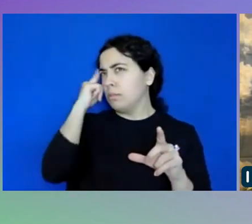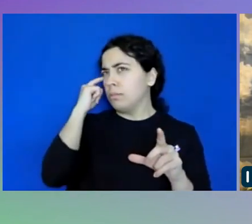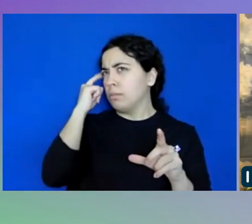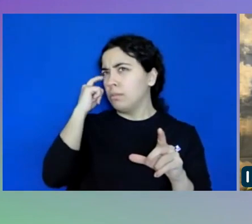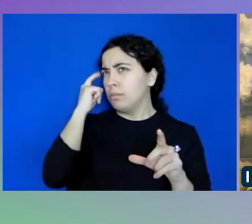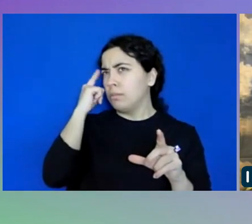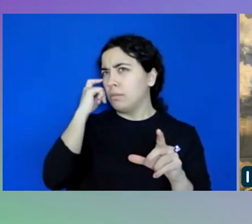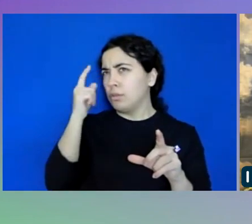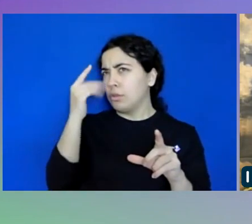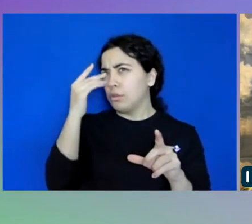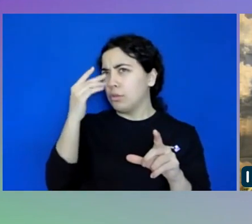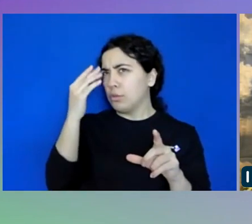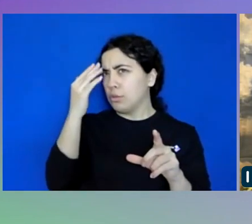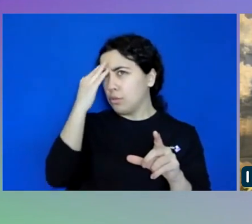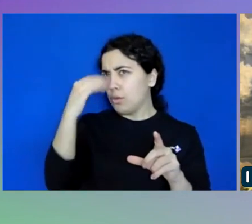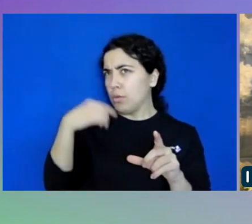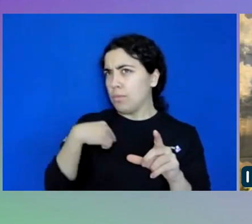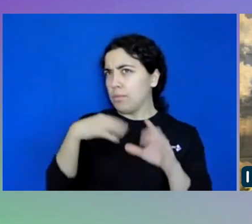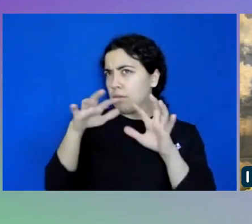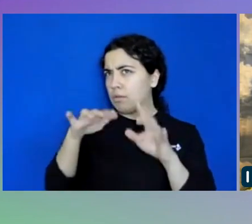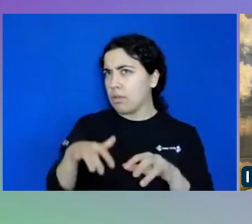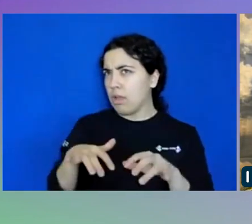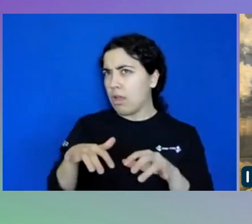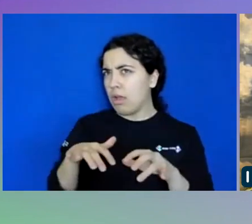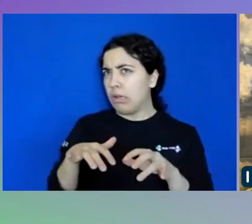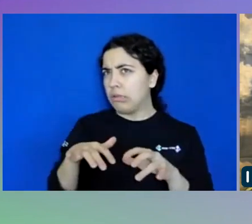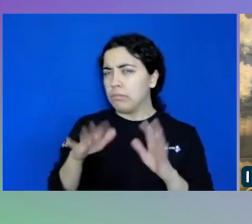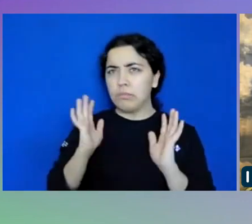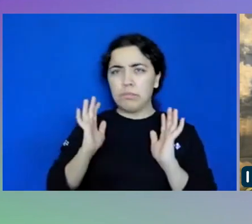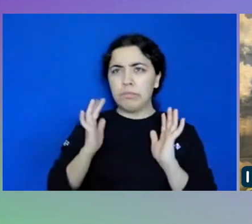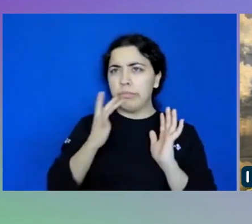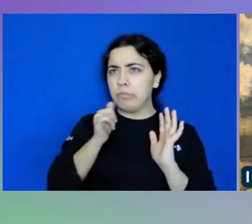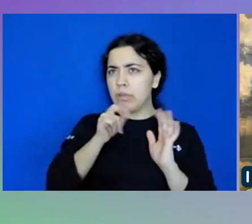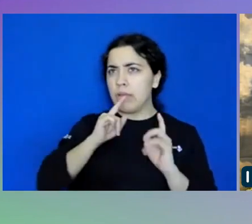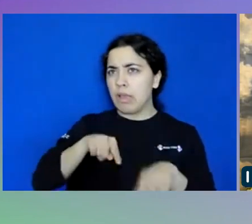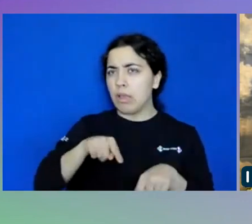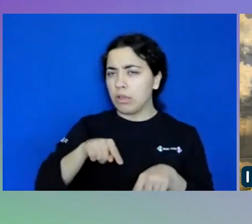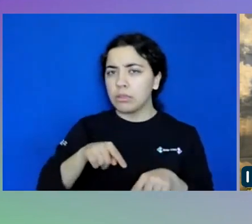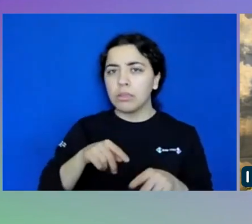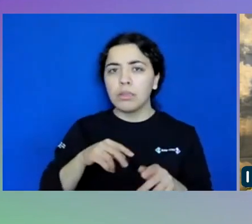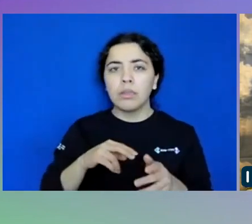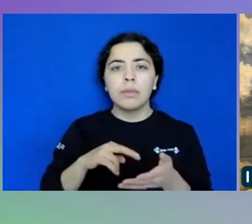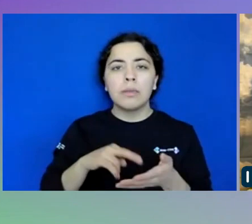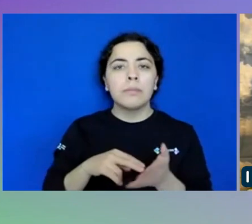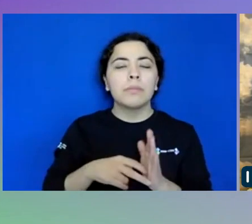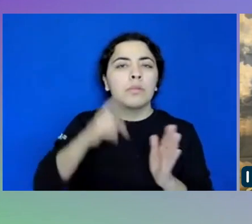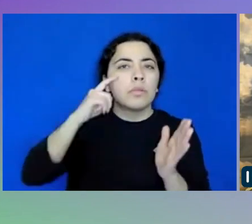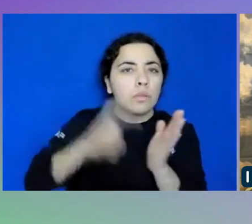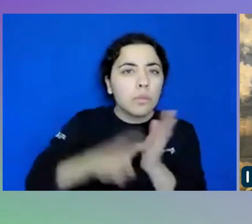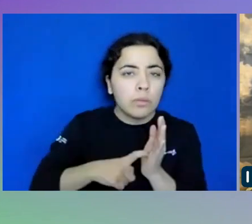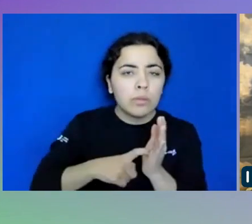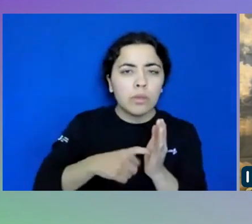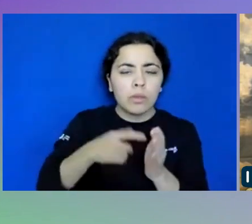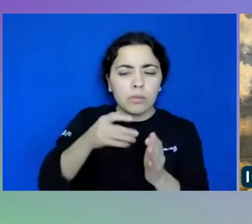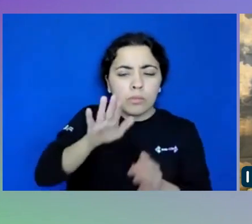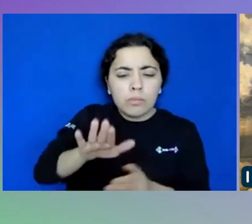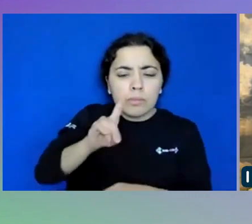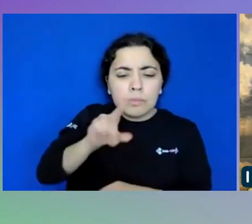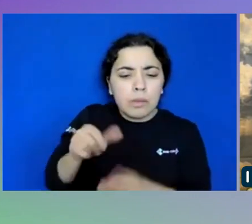important at, uh, another way to